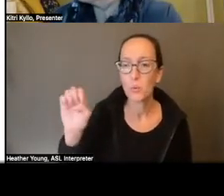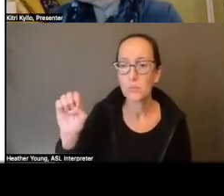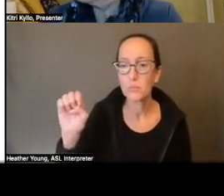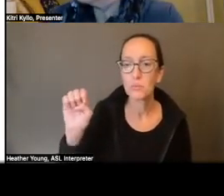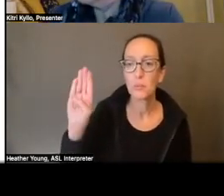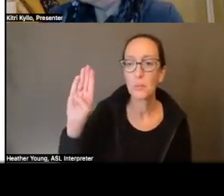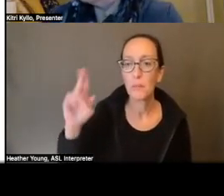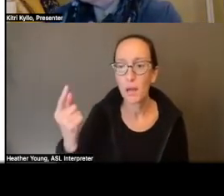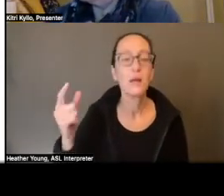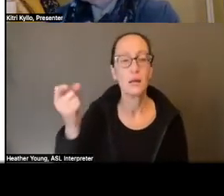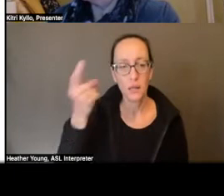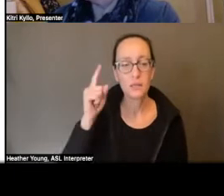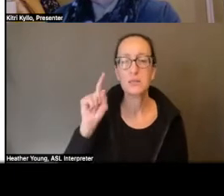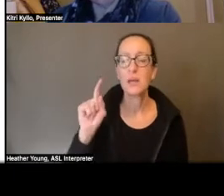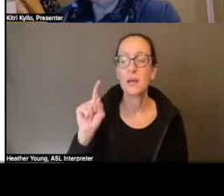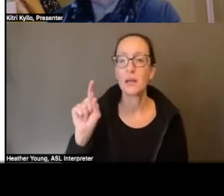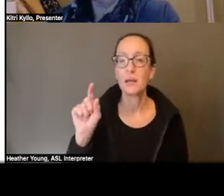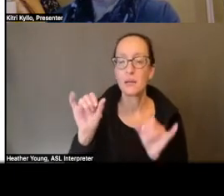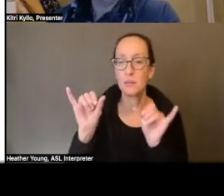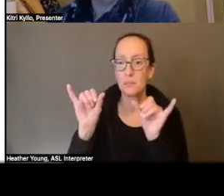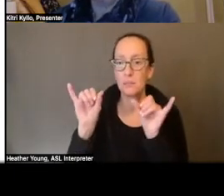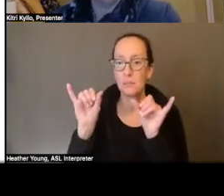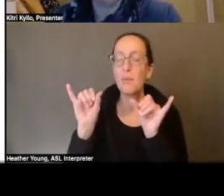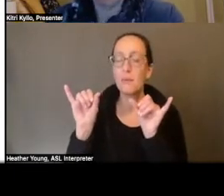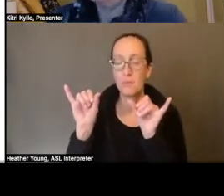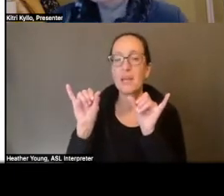The same handshape but my mouth movement looks different.